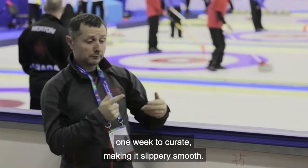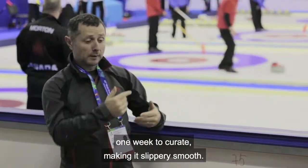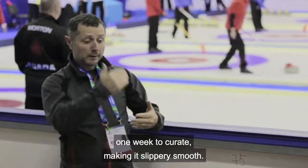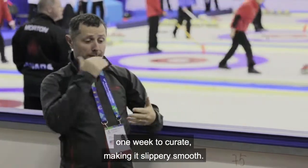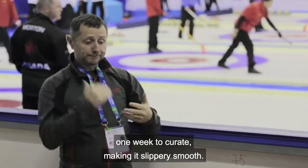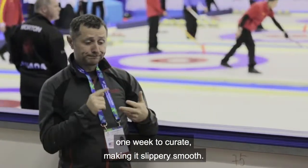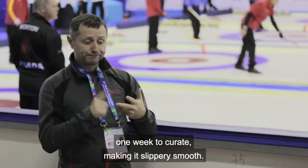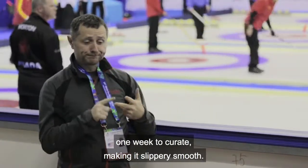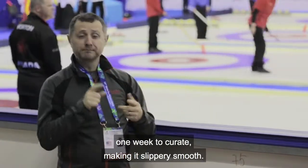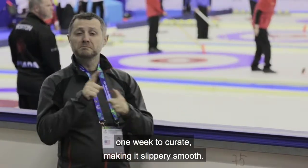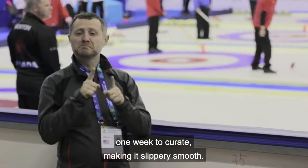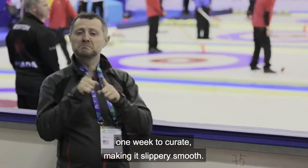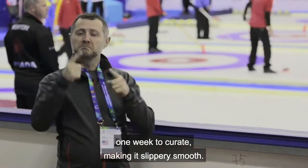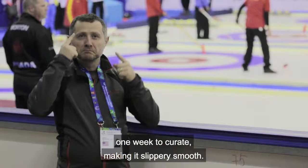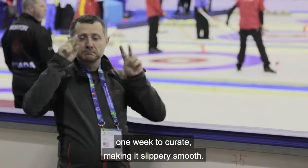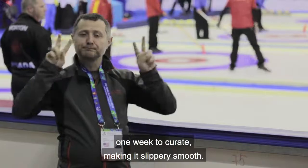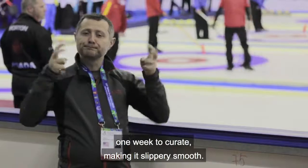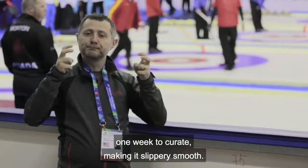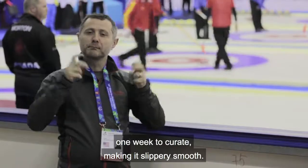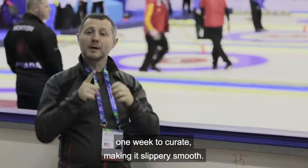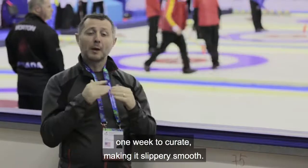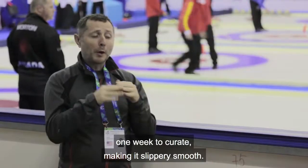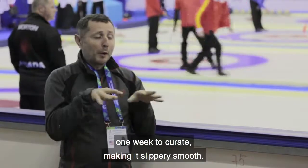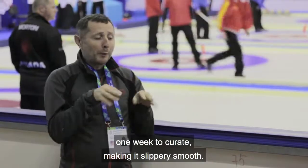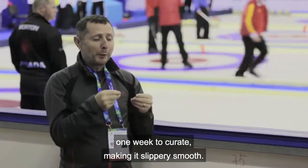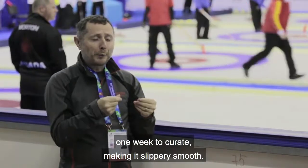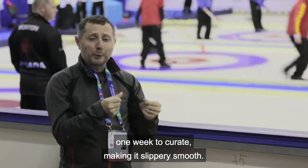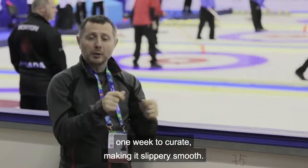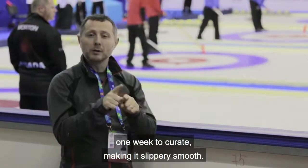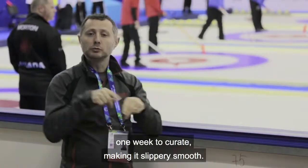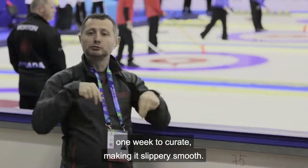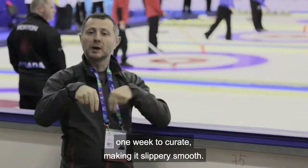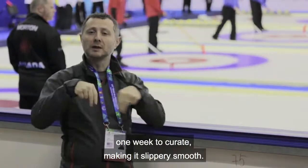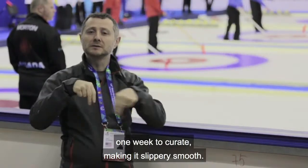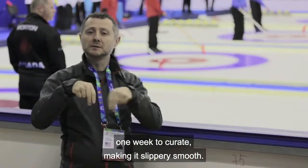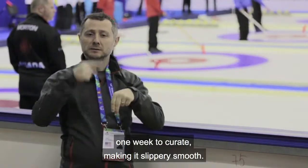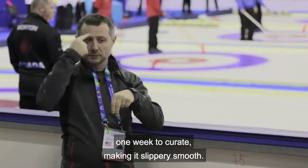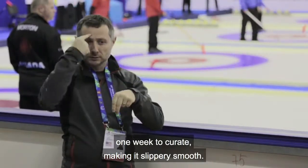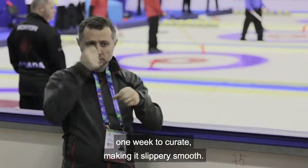one week to curate, making it slippery smooth.